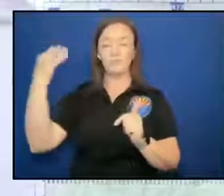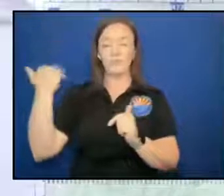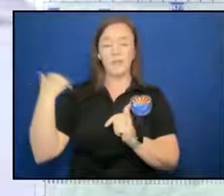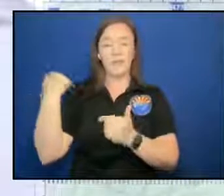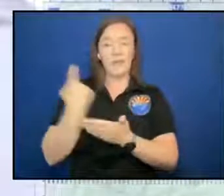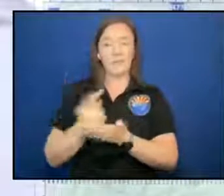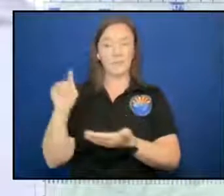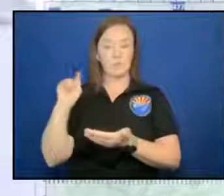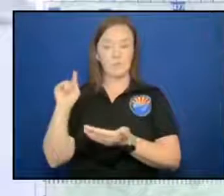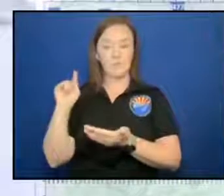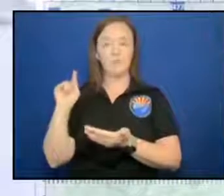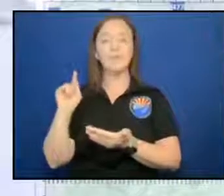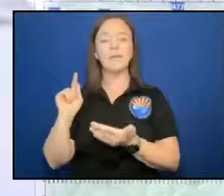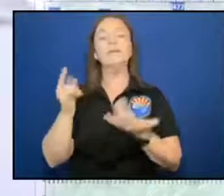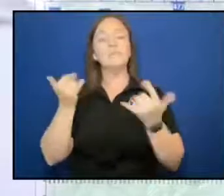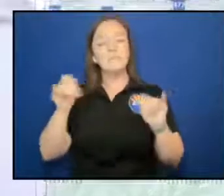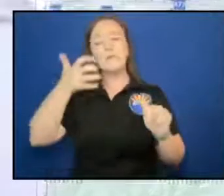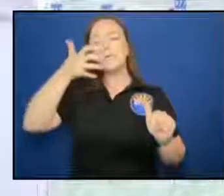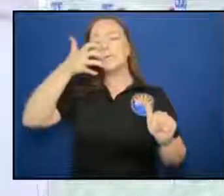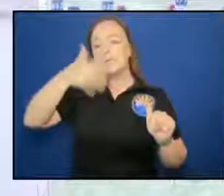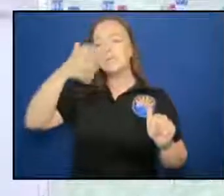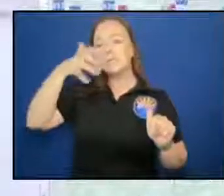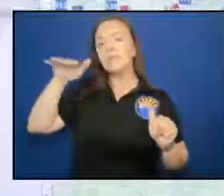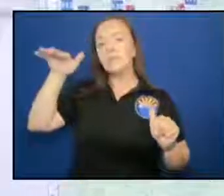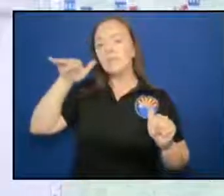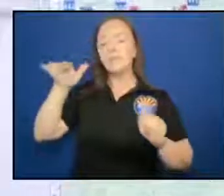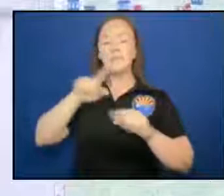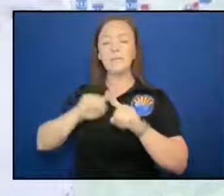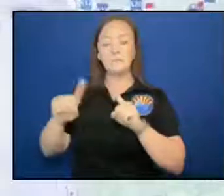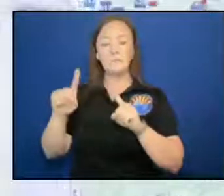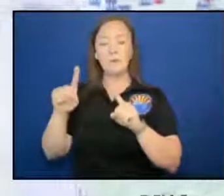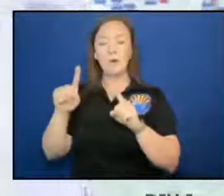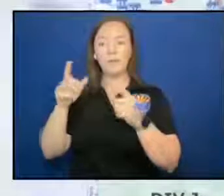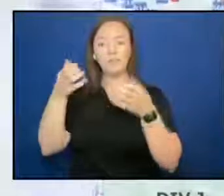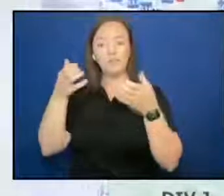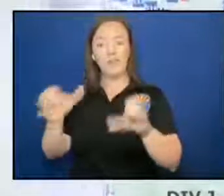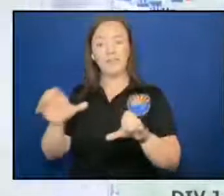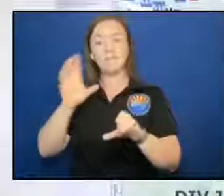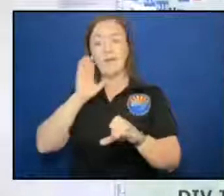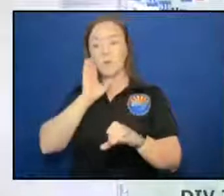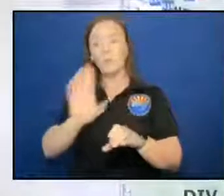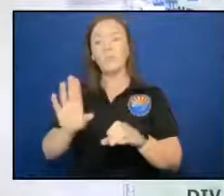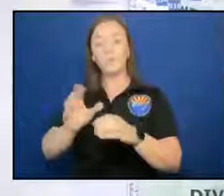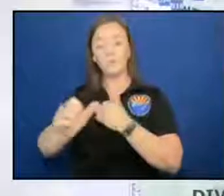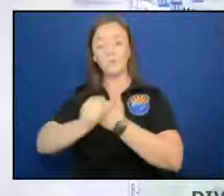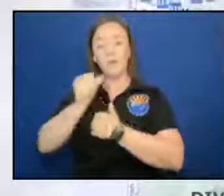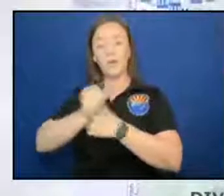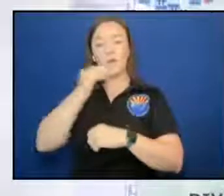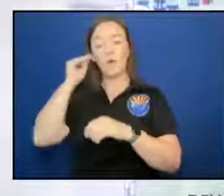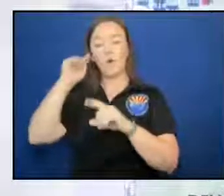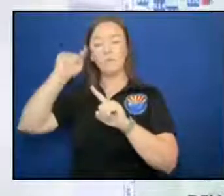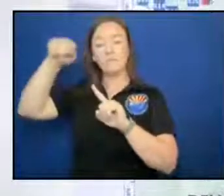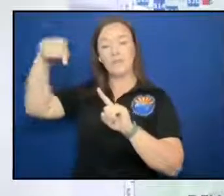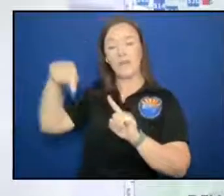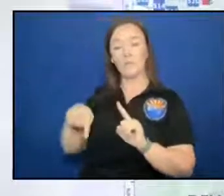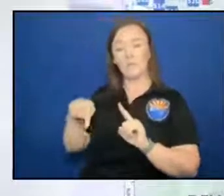TOMORROW BECAUSE WE DON'T WANT TO MESS UP THE ROAD THAT WE JUST WORKED REALLY HARD TO FIX.